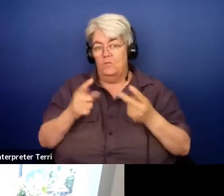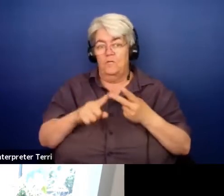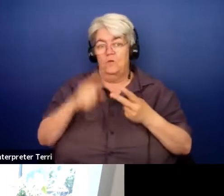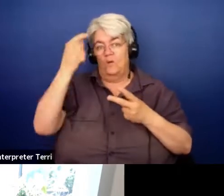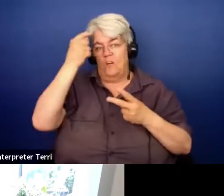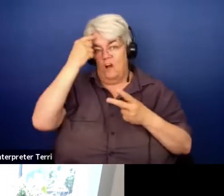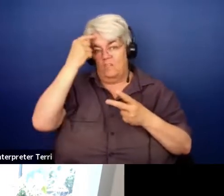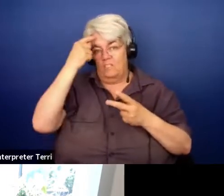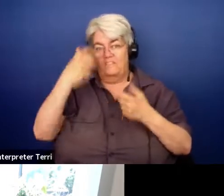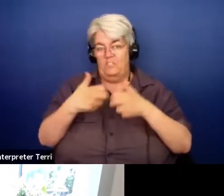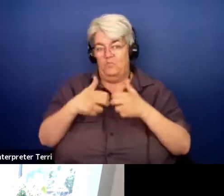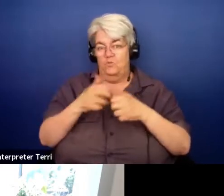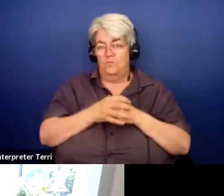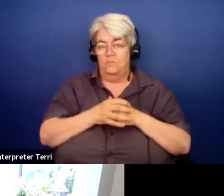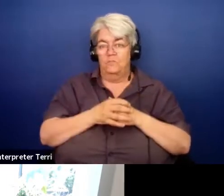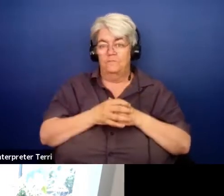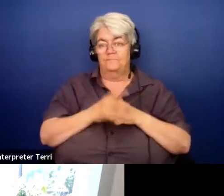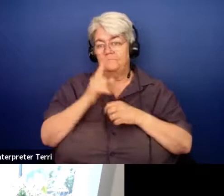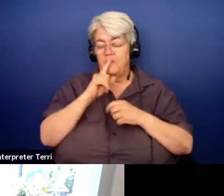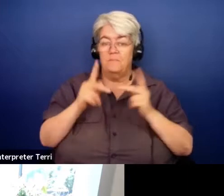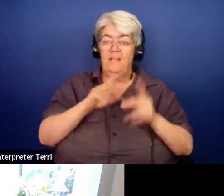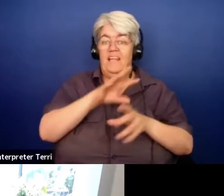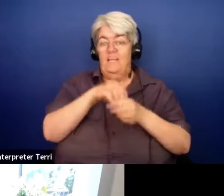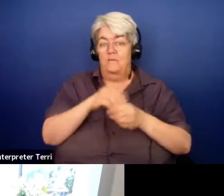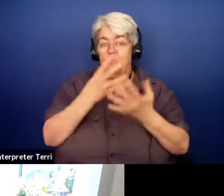systems and other justice settings.